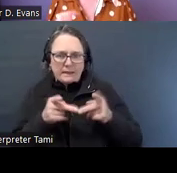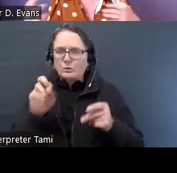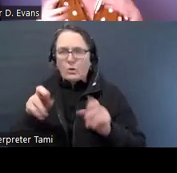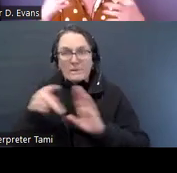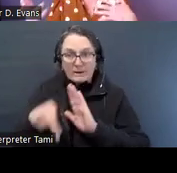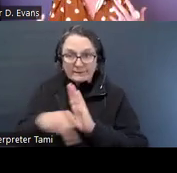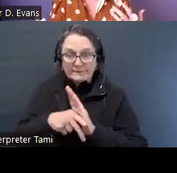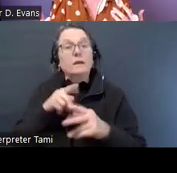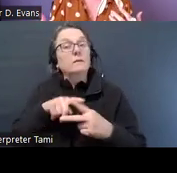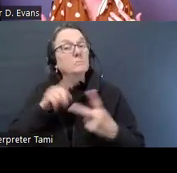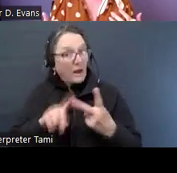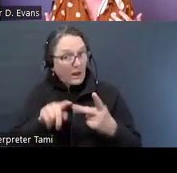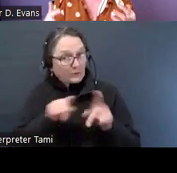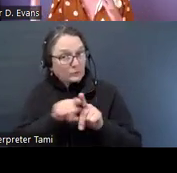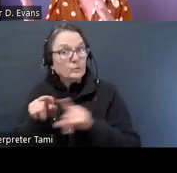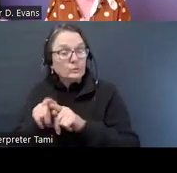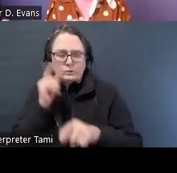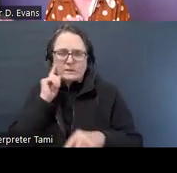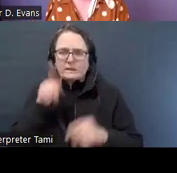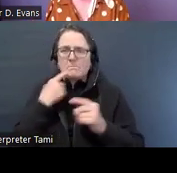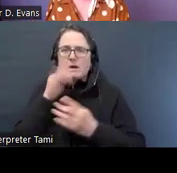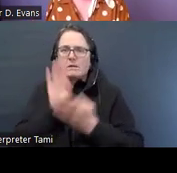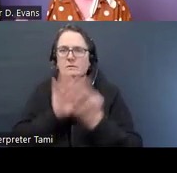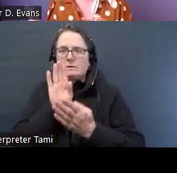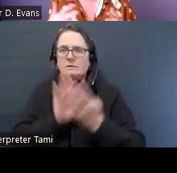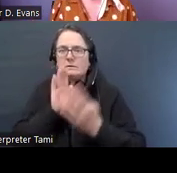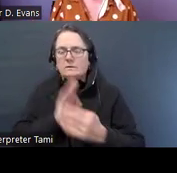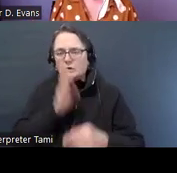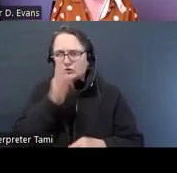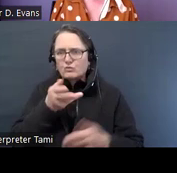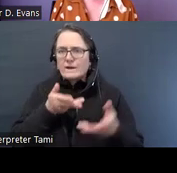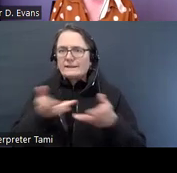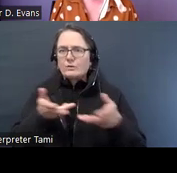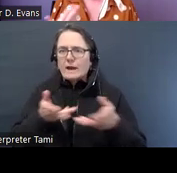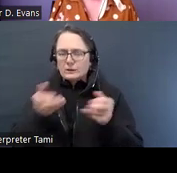in the direct interactions between healthcare professionals and patients.